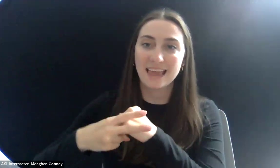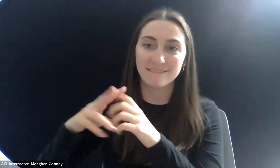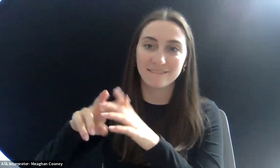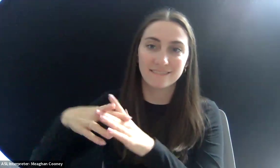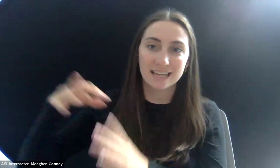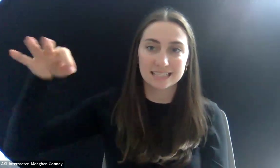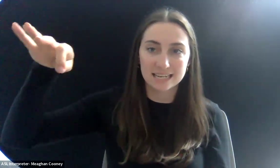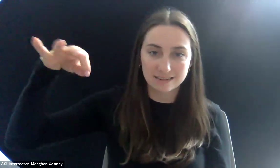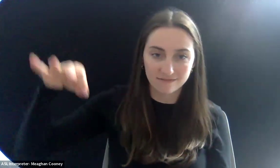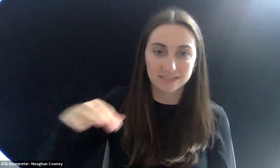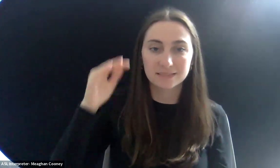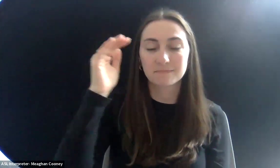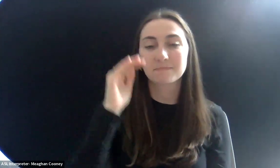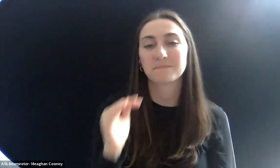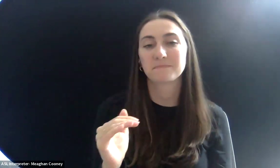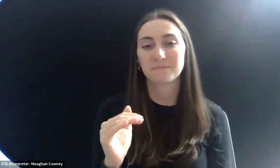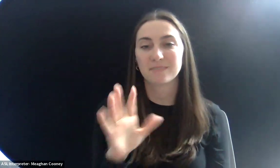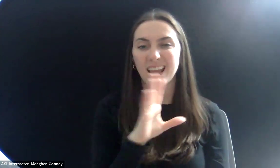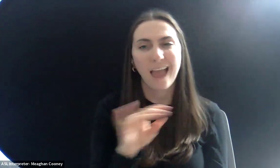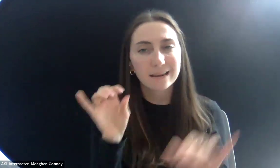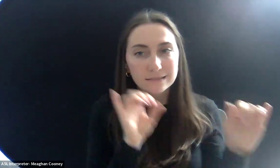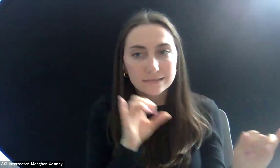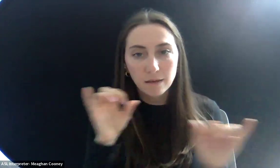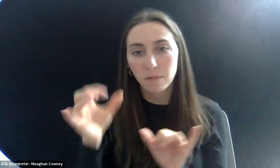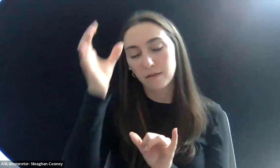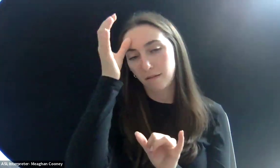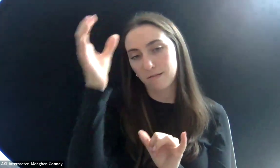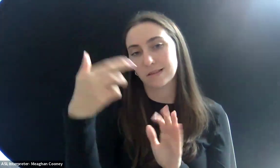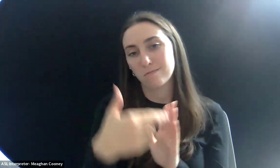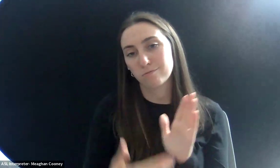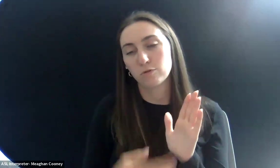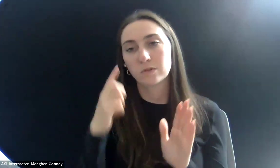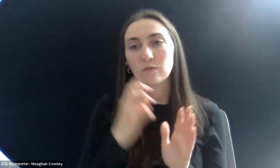And then similar rules of the road for the water heating.